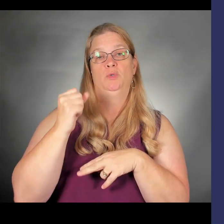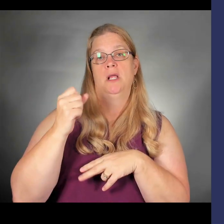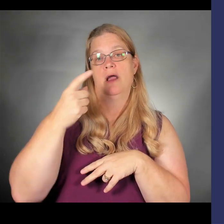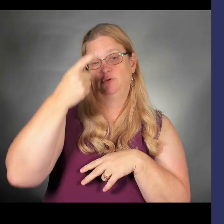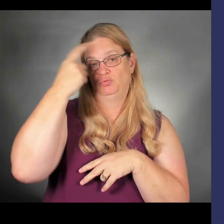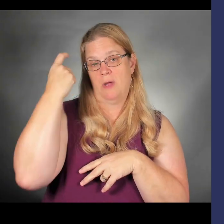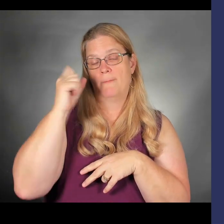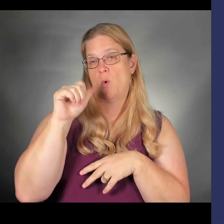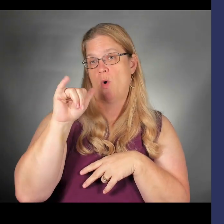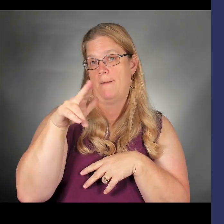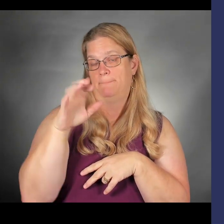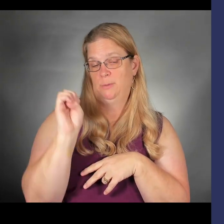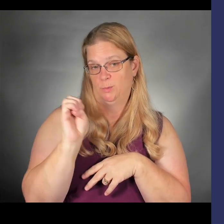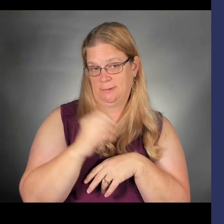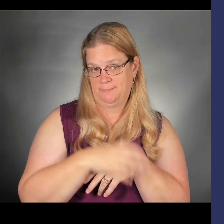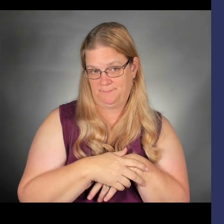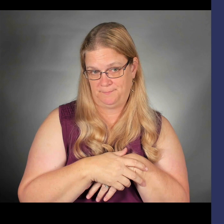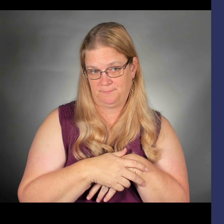Another is a history of trauma or abuse.